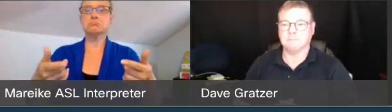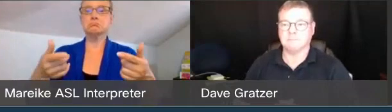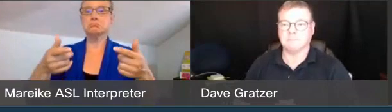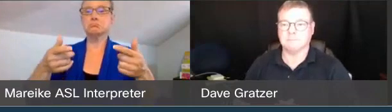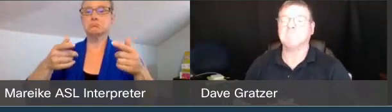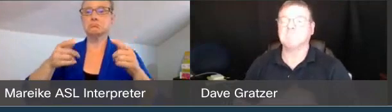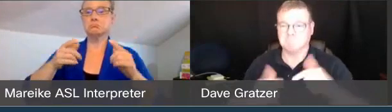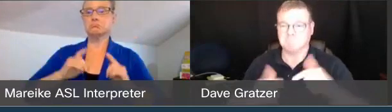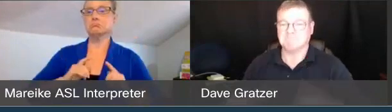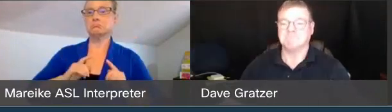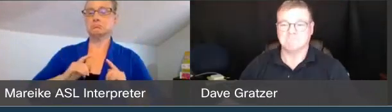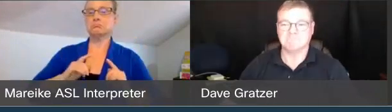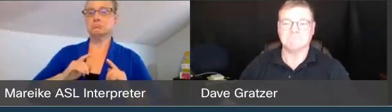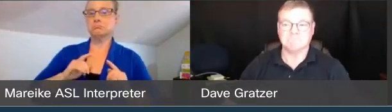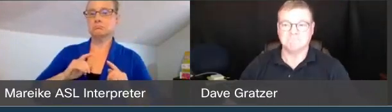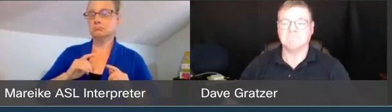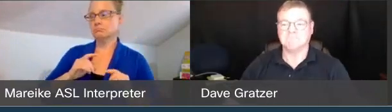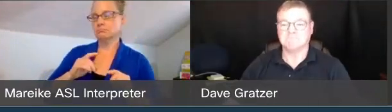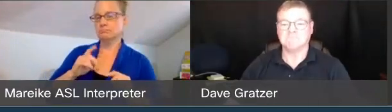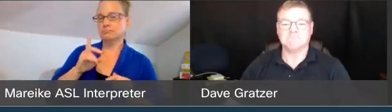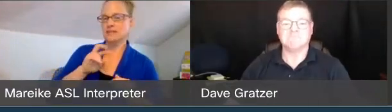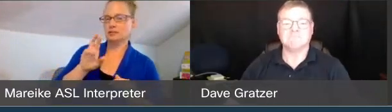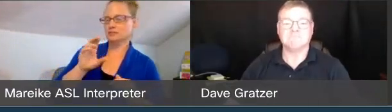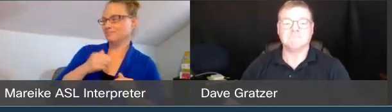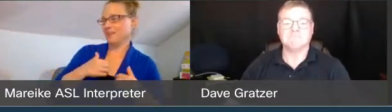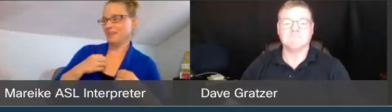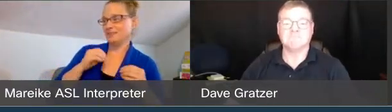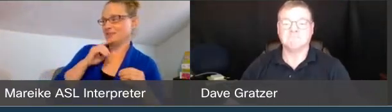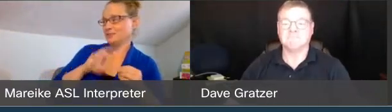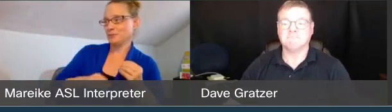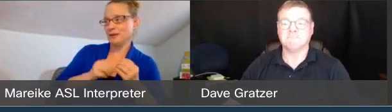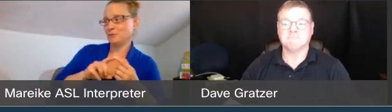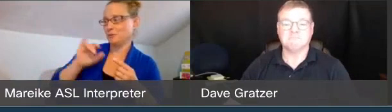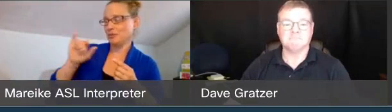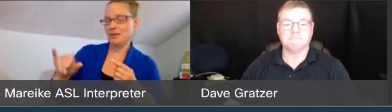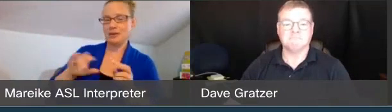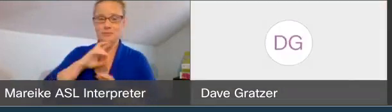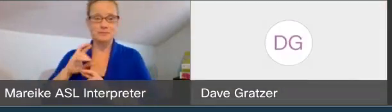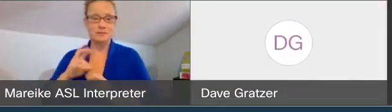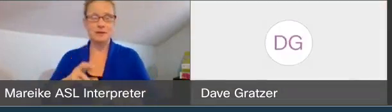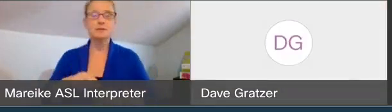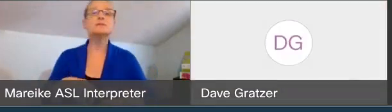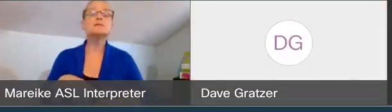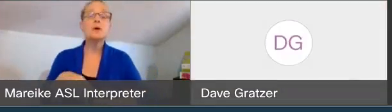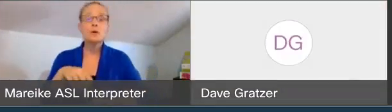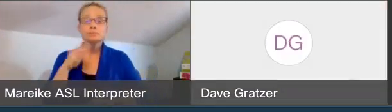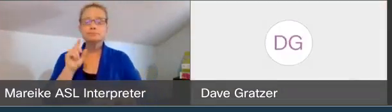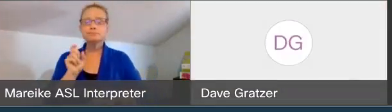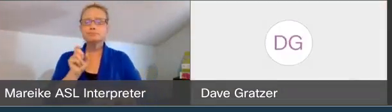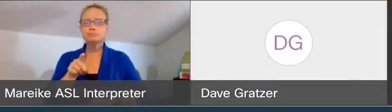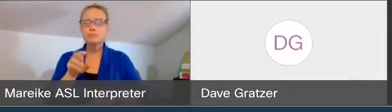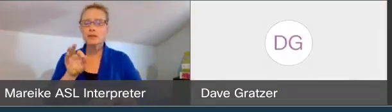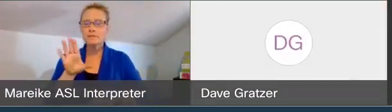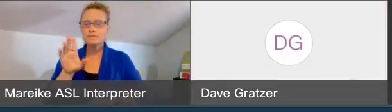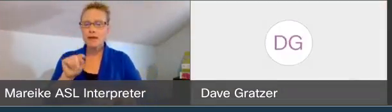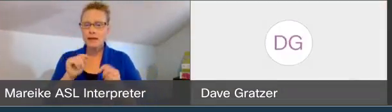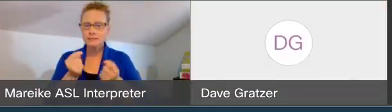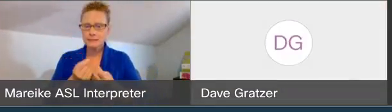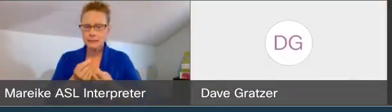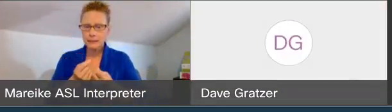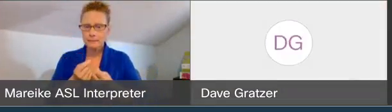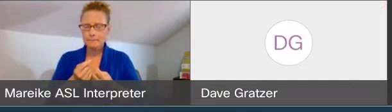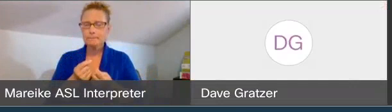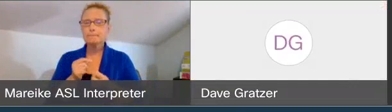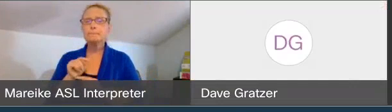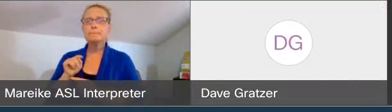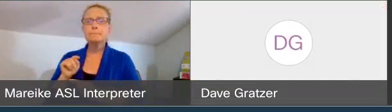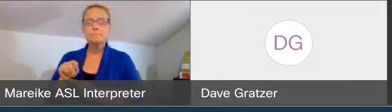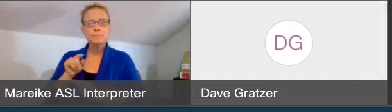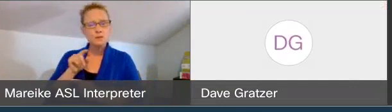[Michele] Thank you, so on FACT team, do you ever mix your clients that some are part of